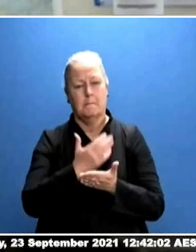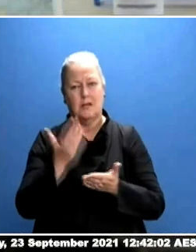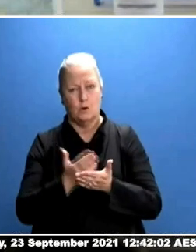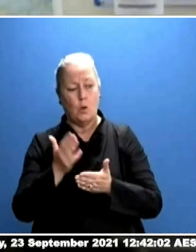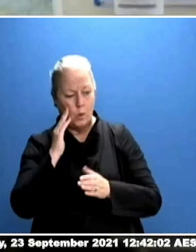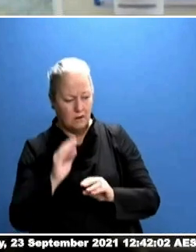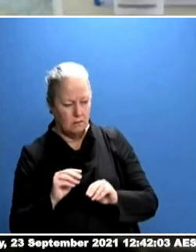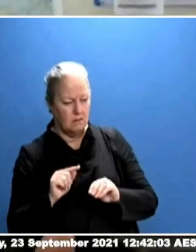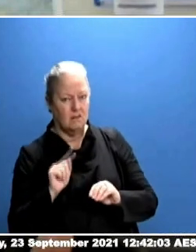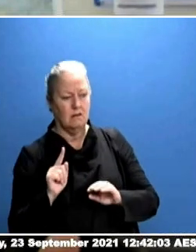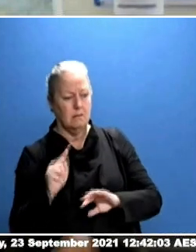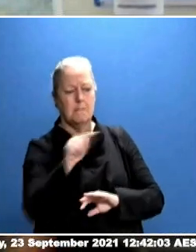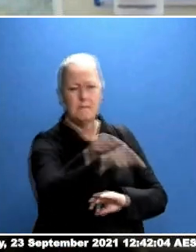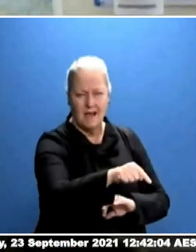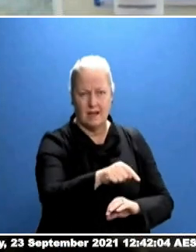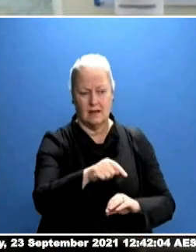environment to come back to afterwards.